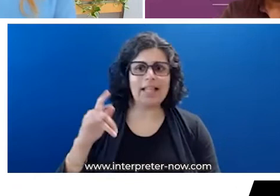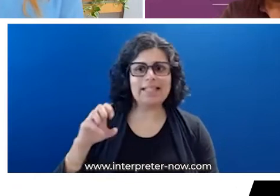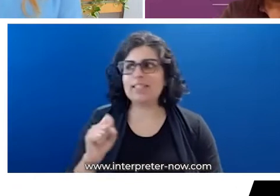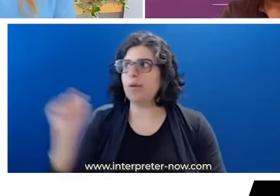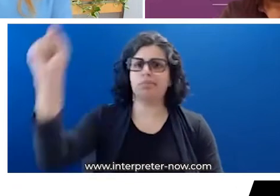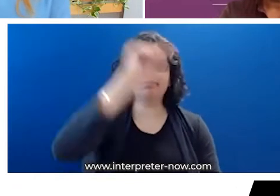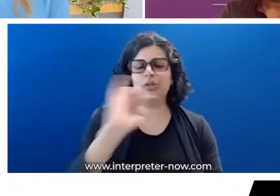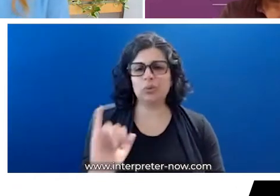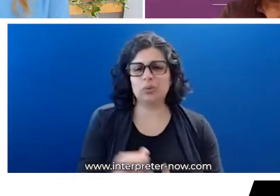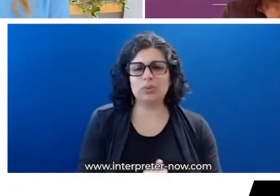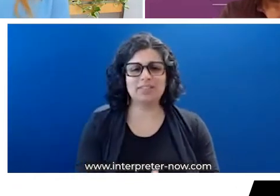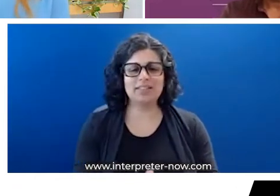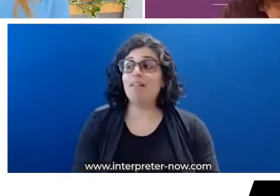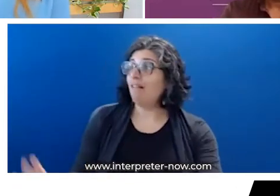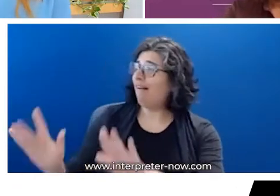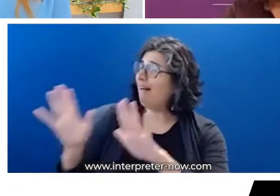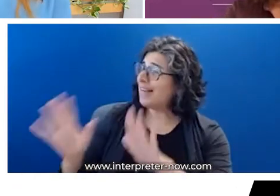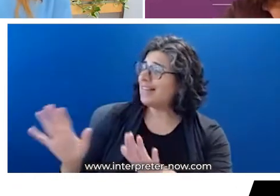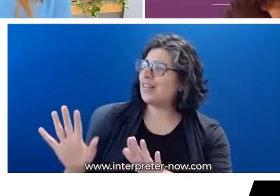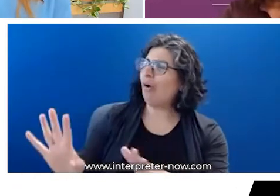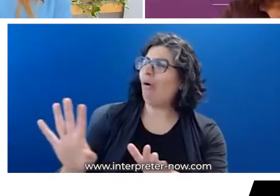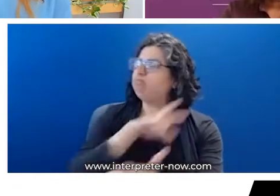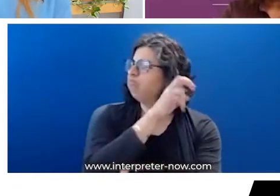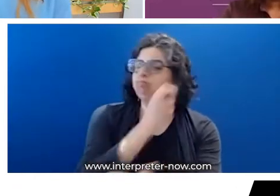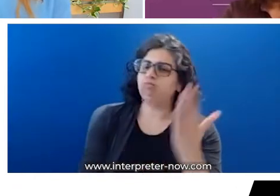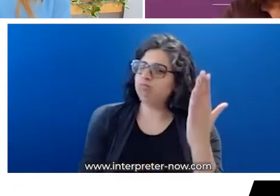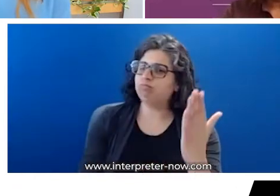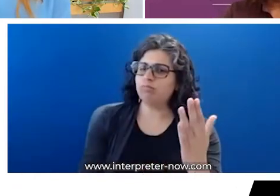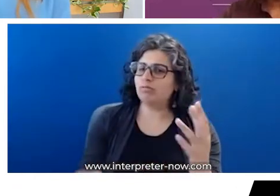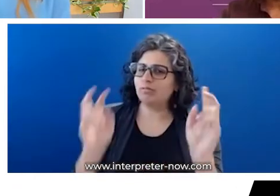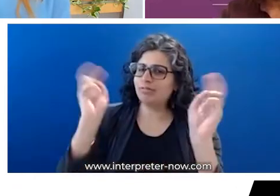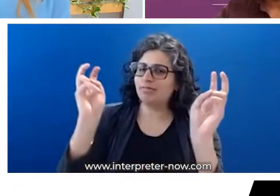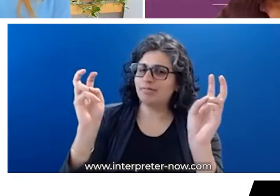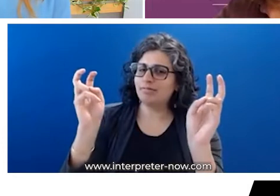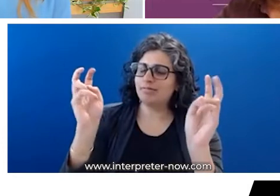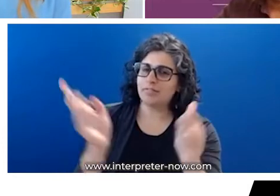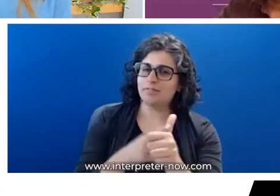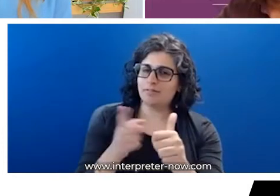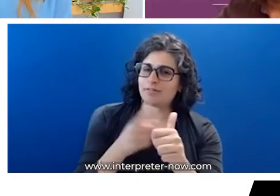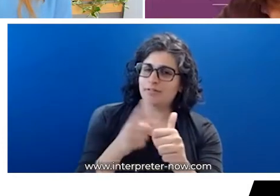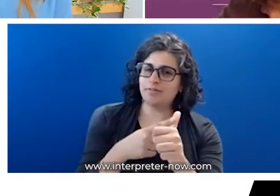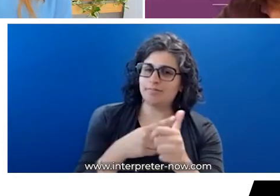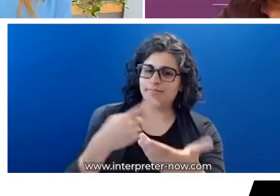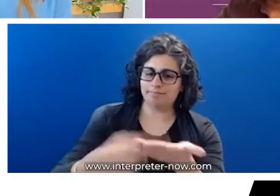So, let's dive into the topic and first talk about inclusive leadership.